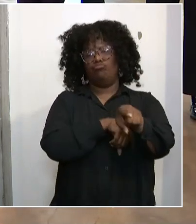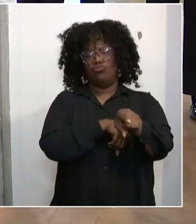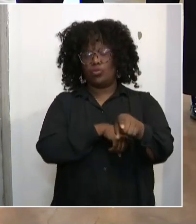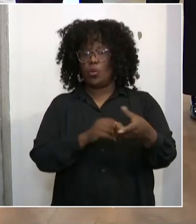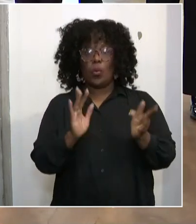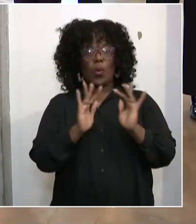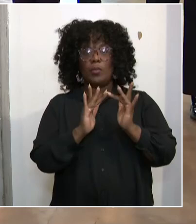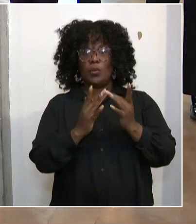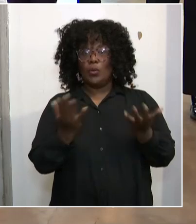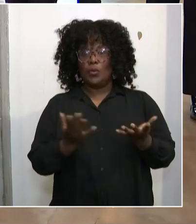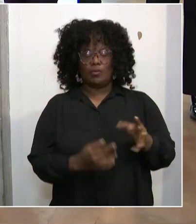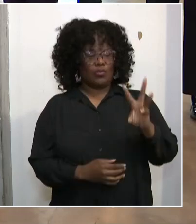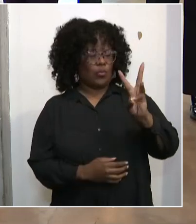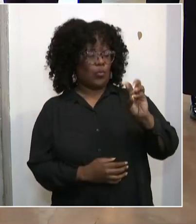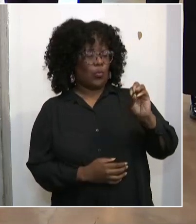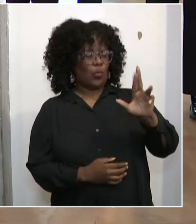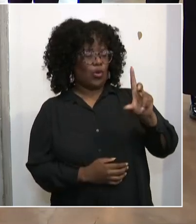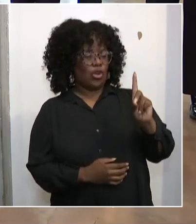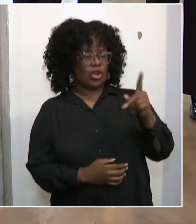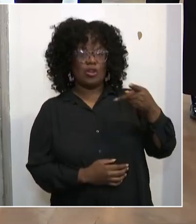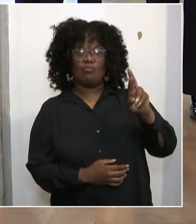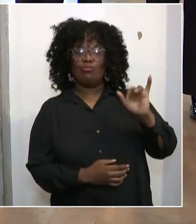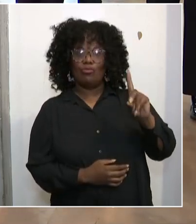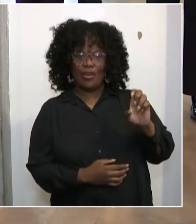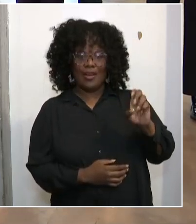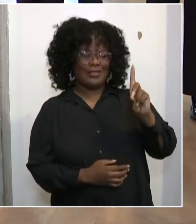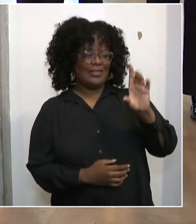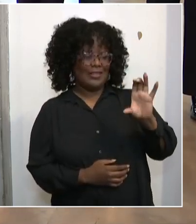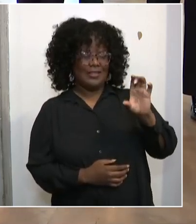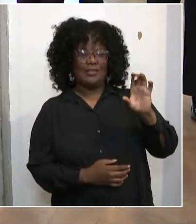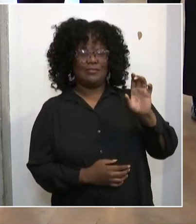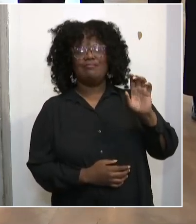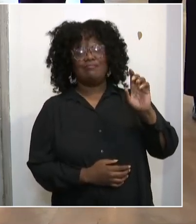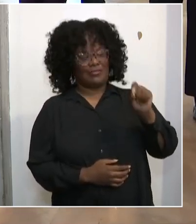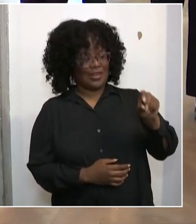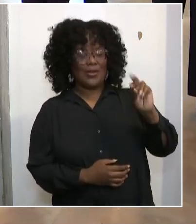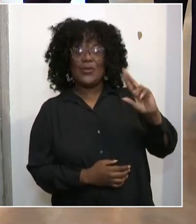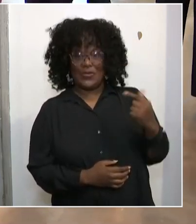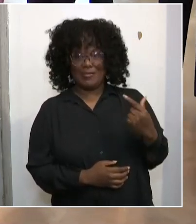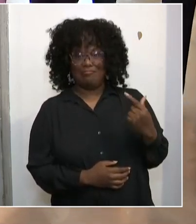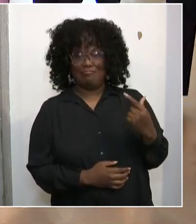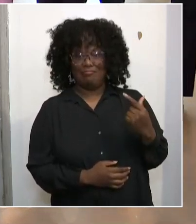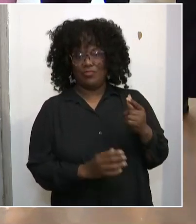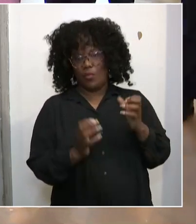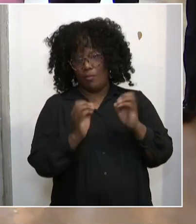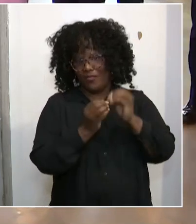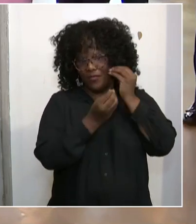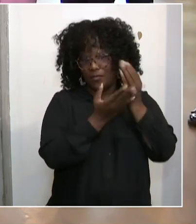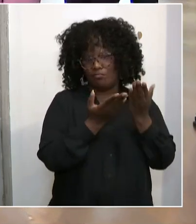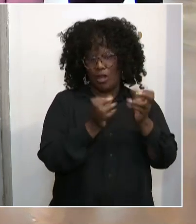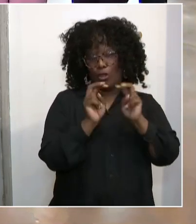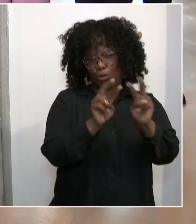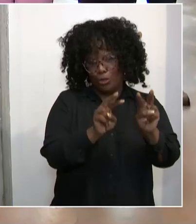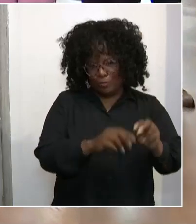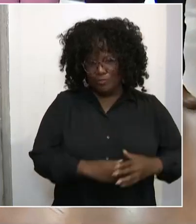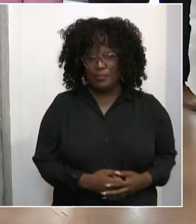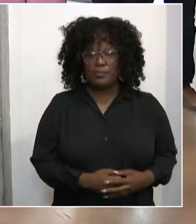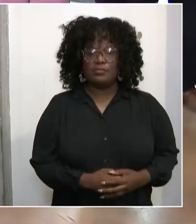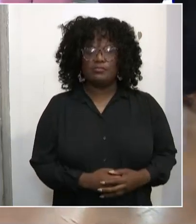Worldpride.dc.org. Uh, and so with that, uh, I want to, uh, acknowledge, as I mentioned,